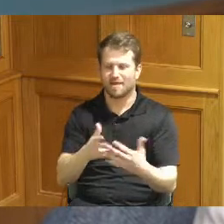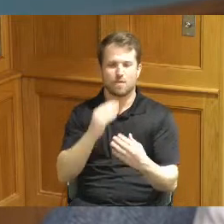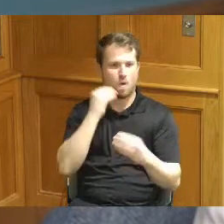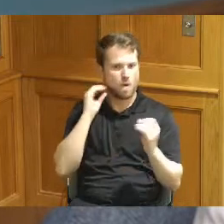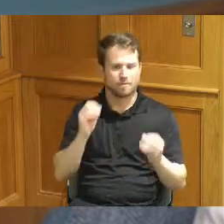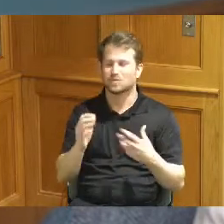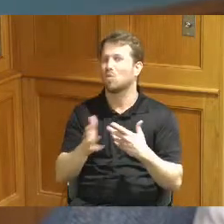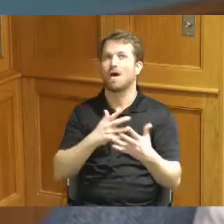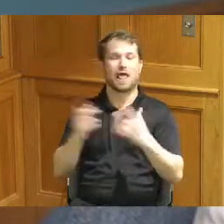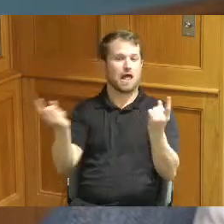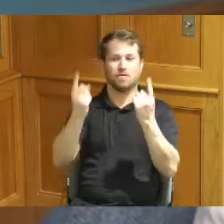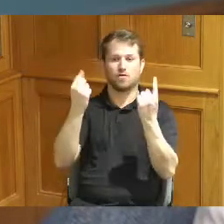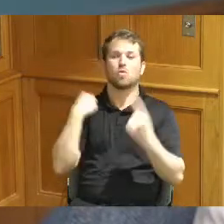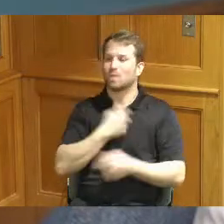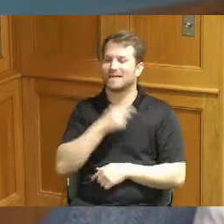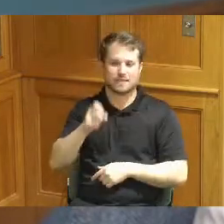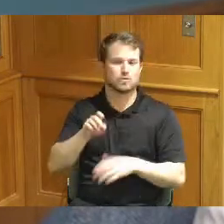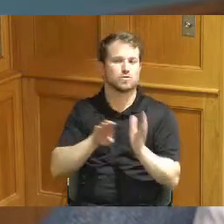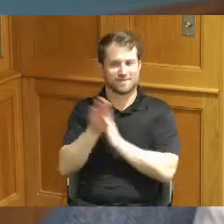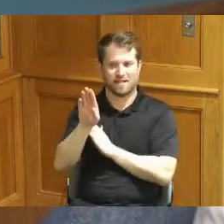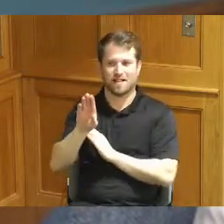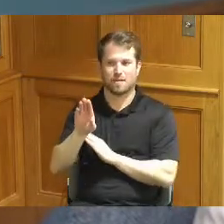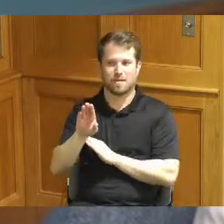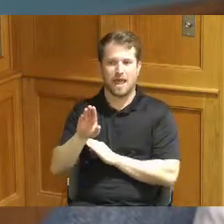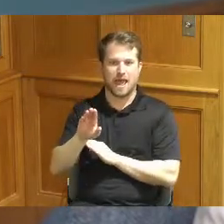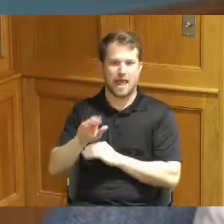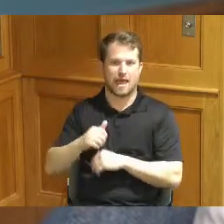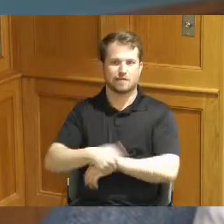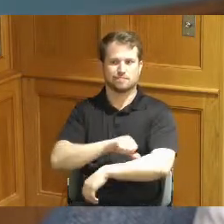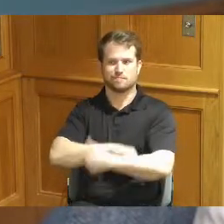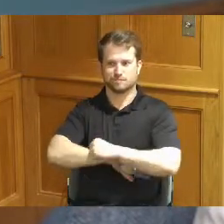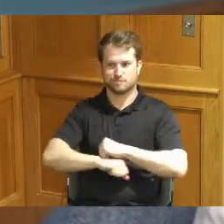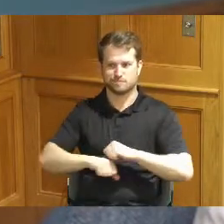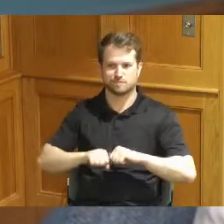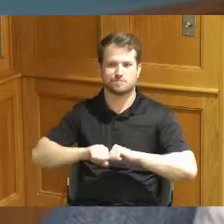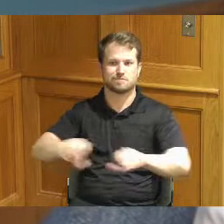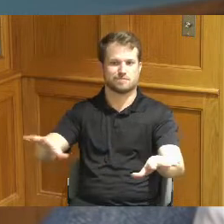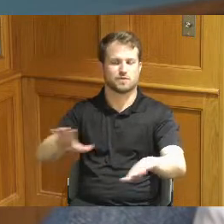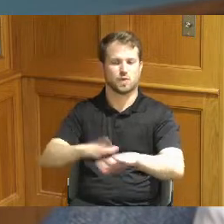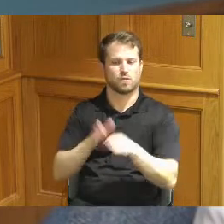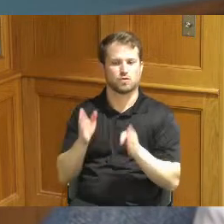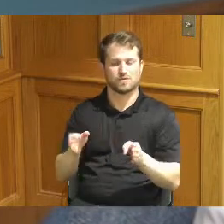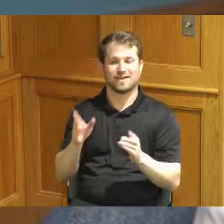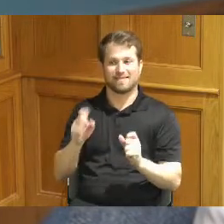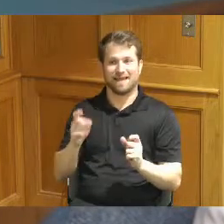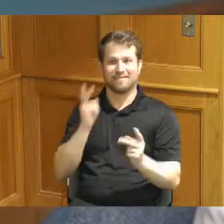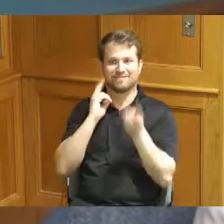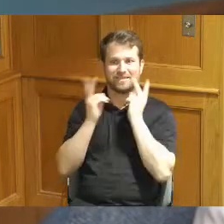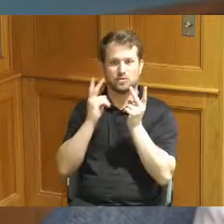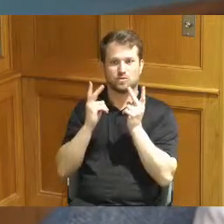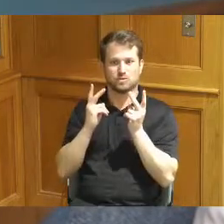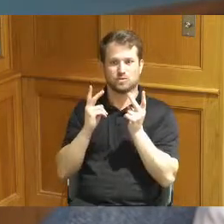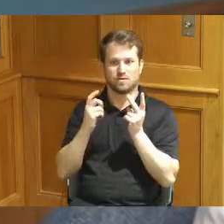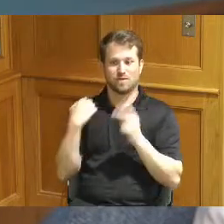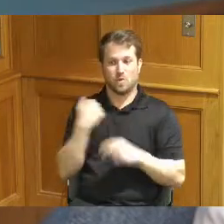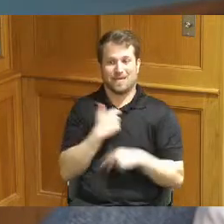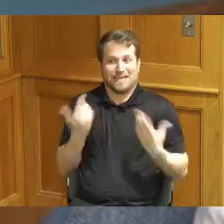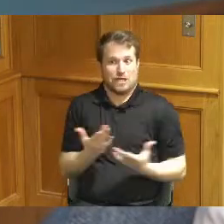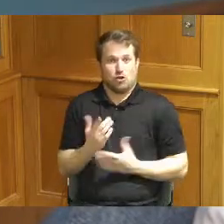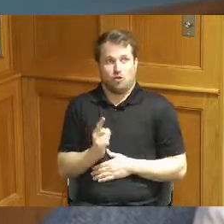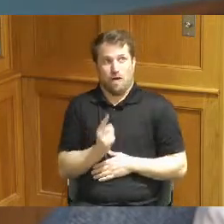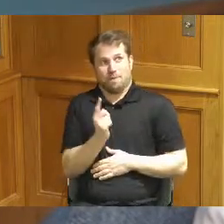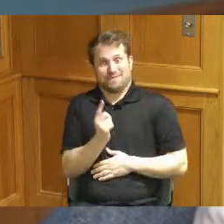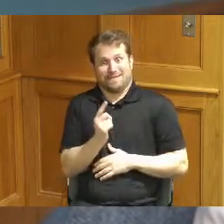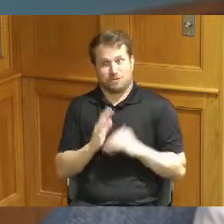to develop that and hit the streets it just just even the Optics of we're upstairs and we're doing